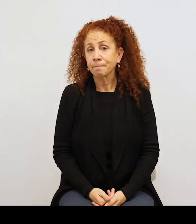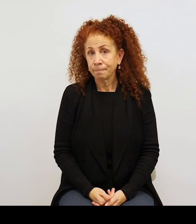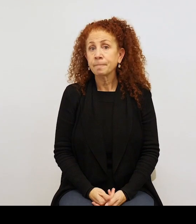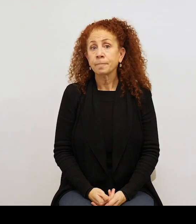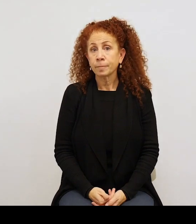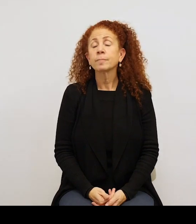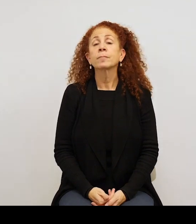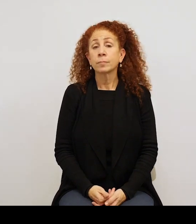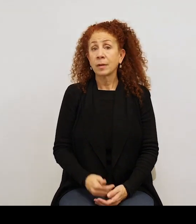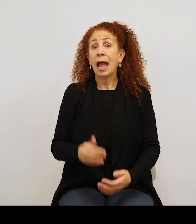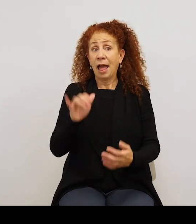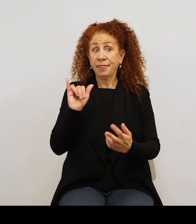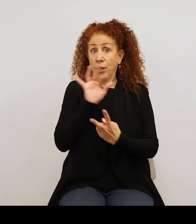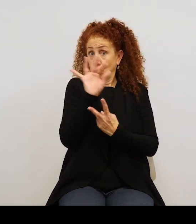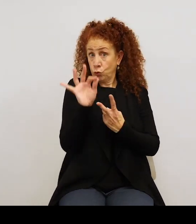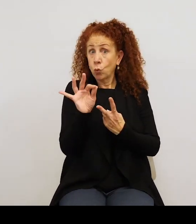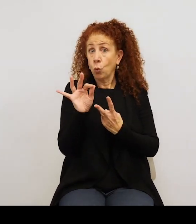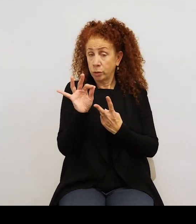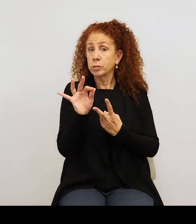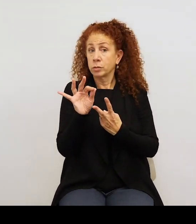it's a choice that has a long history.